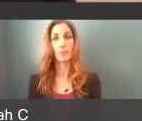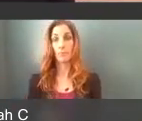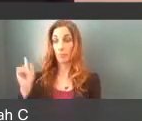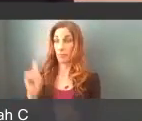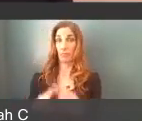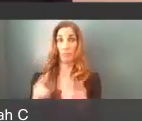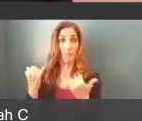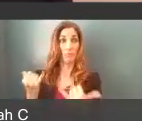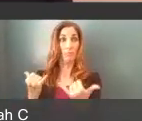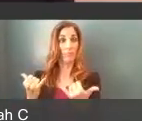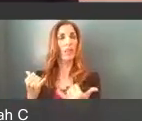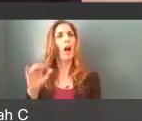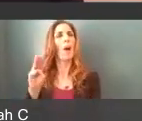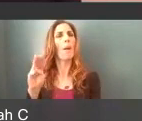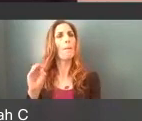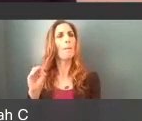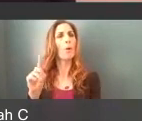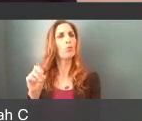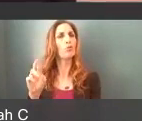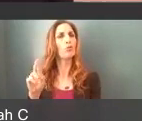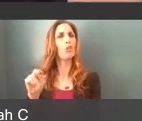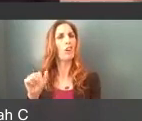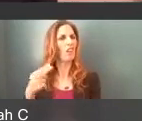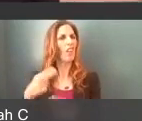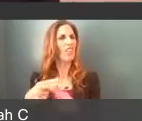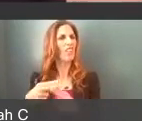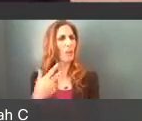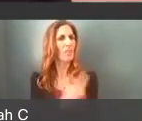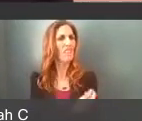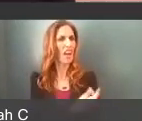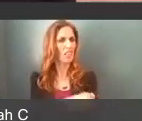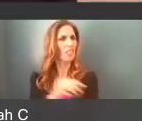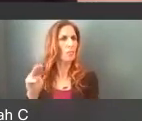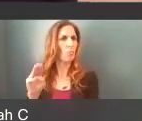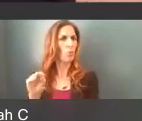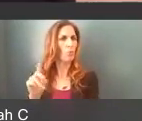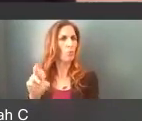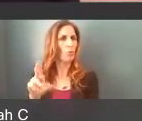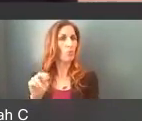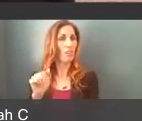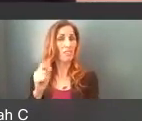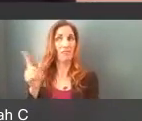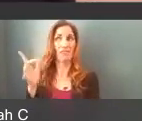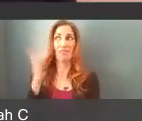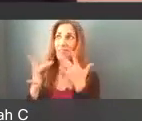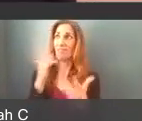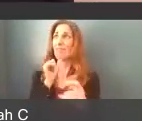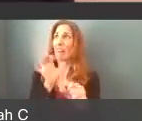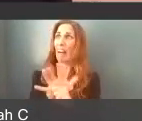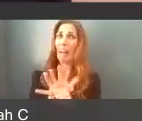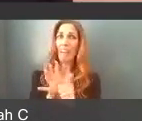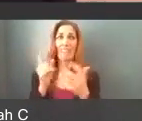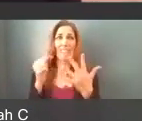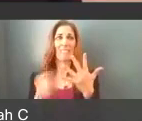vaccine at our clinics. Due to Moderna's supply issues, which I'll address momentarily,